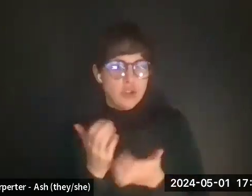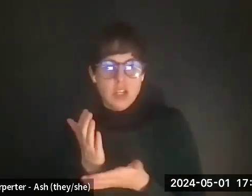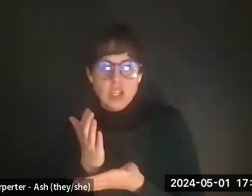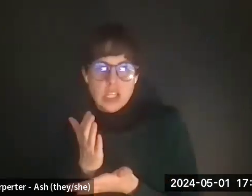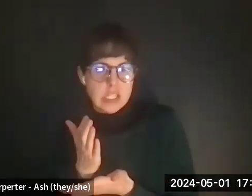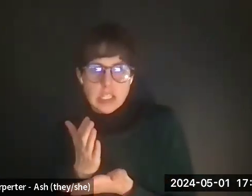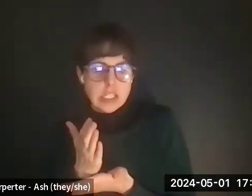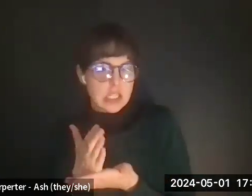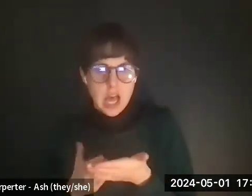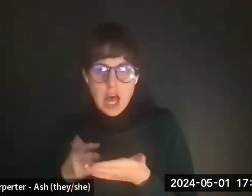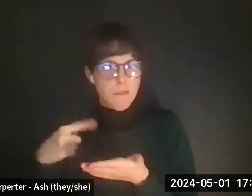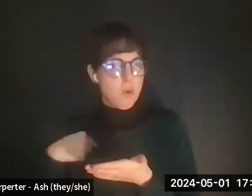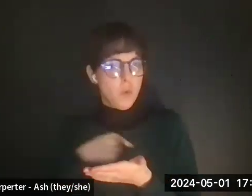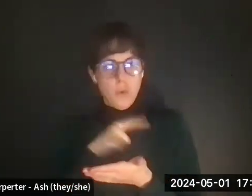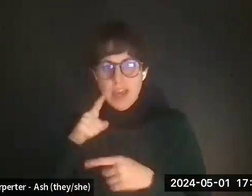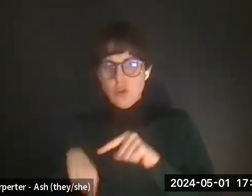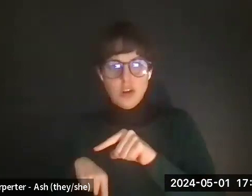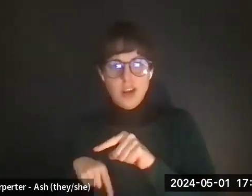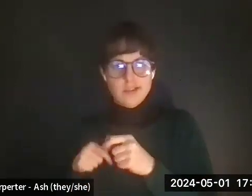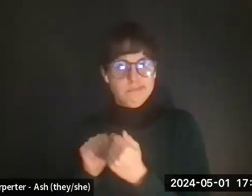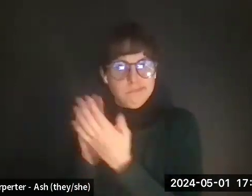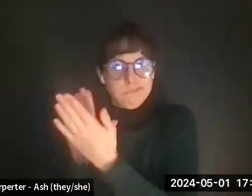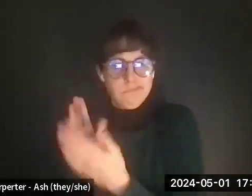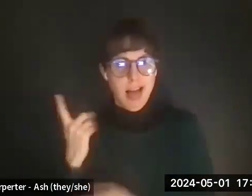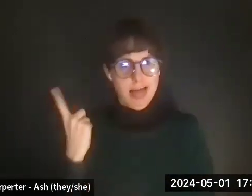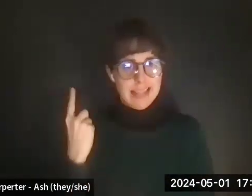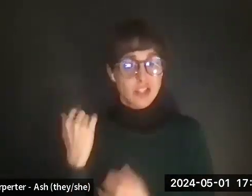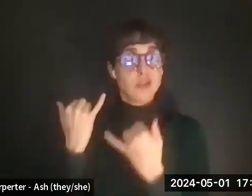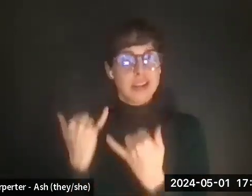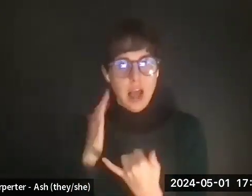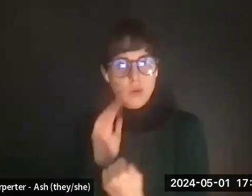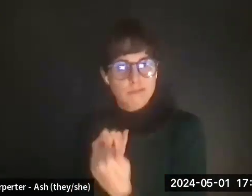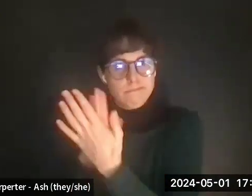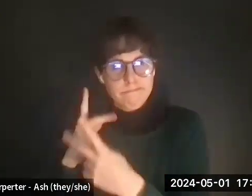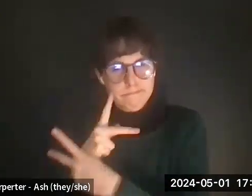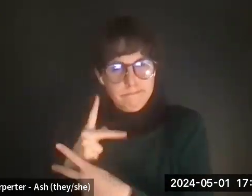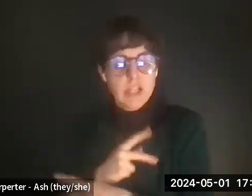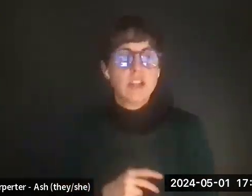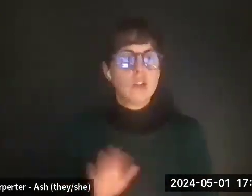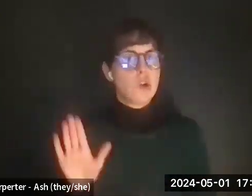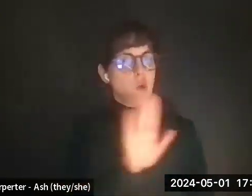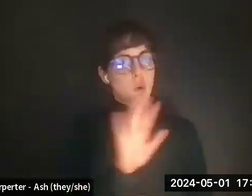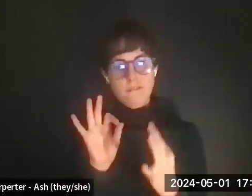Your feedback is essential to us. It will help direct our efforts and make recommendations to the legislator